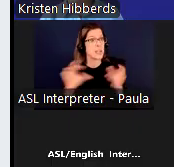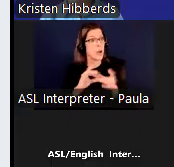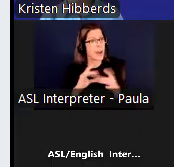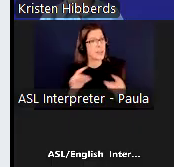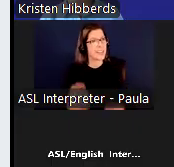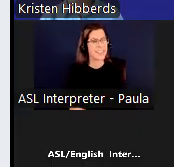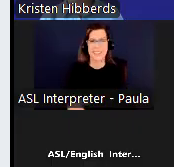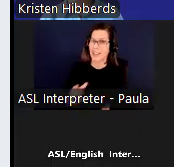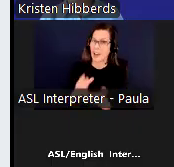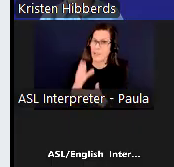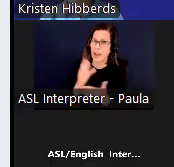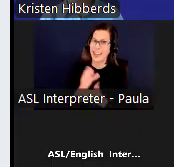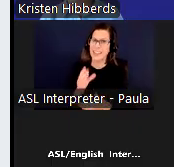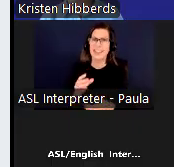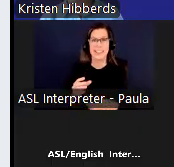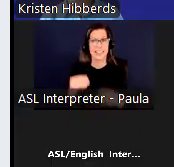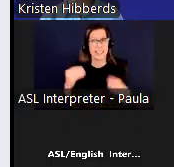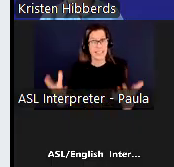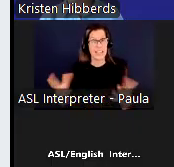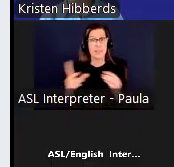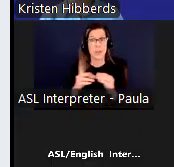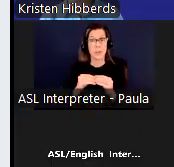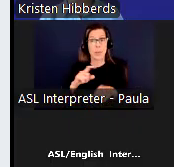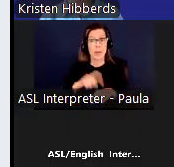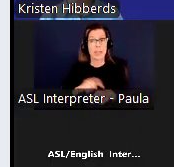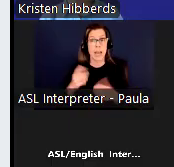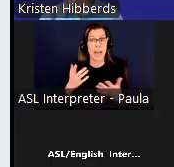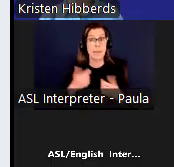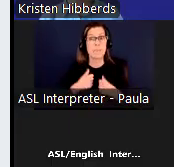All right, give you all one more chance to speak up